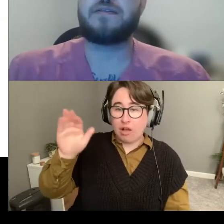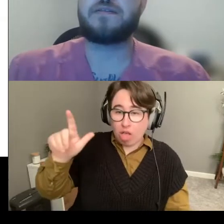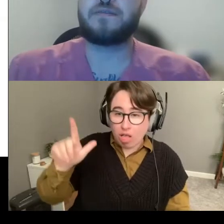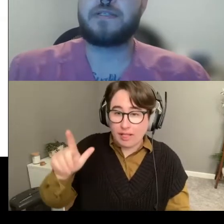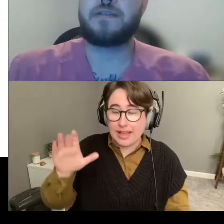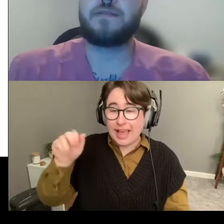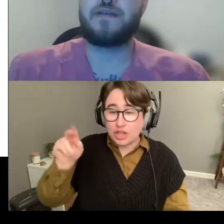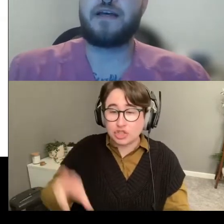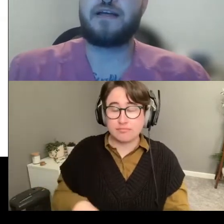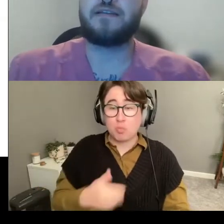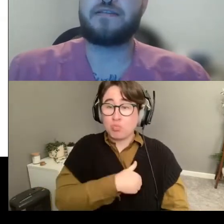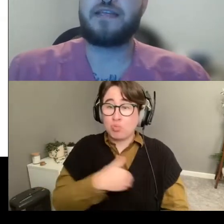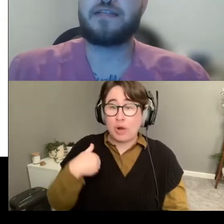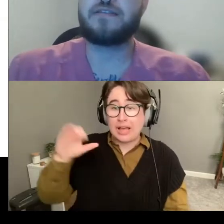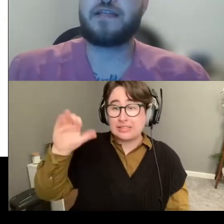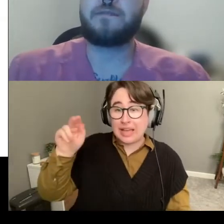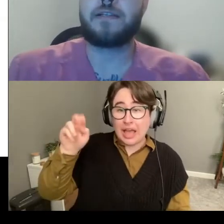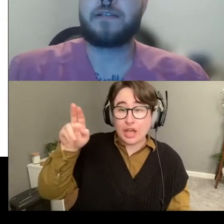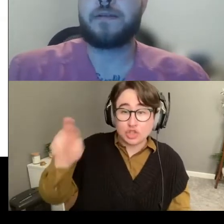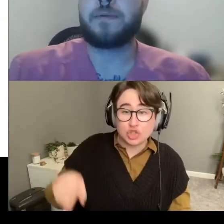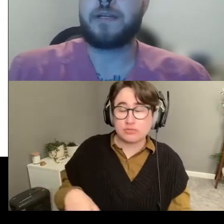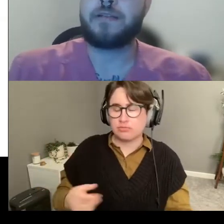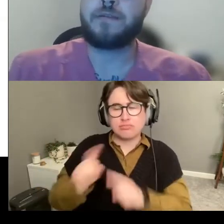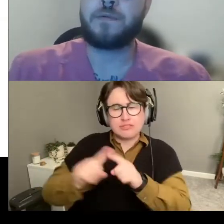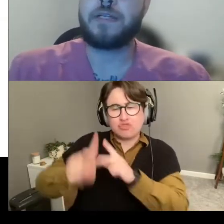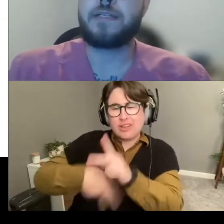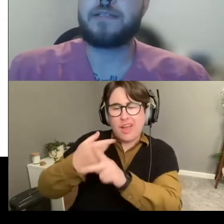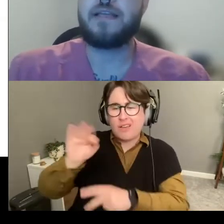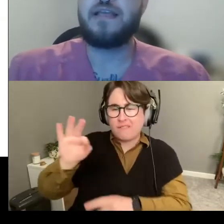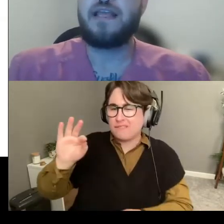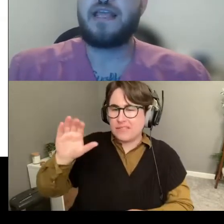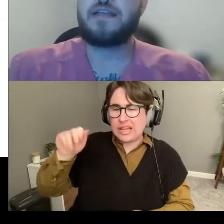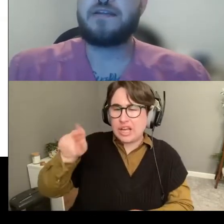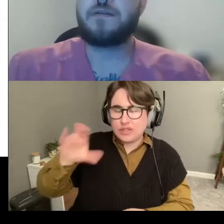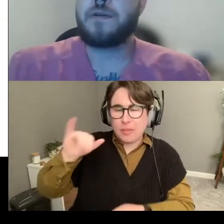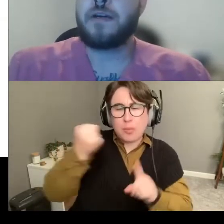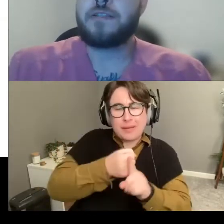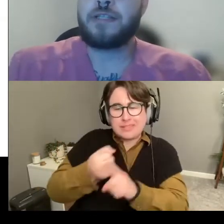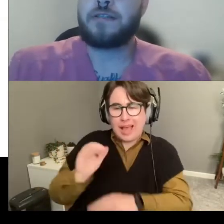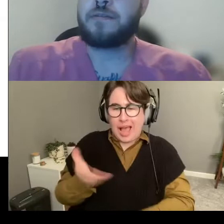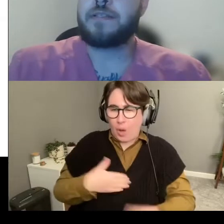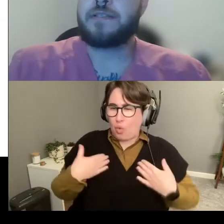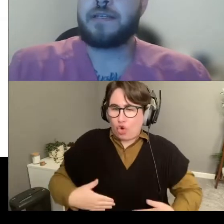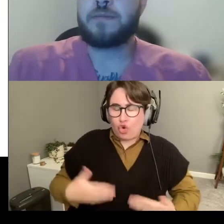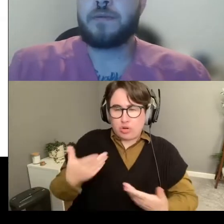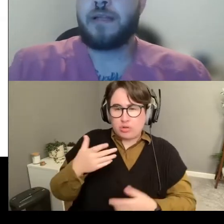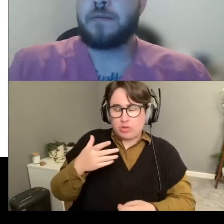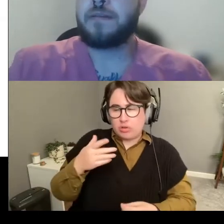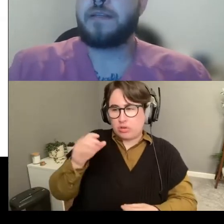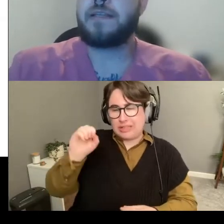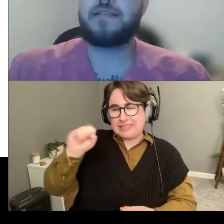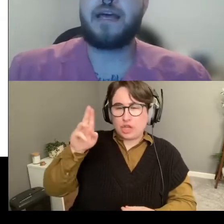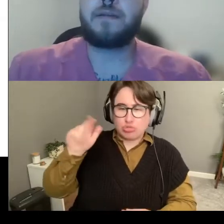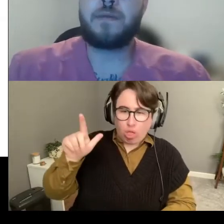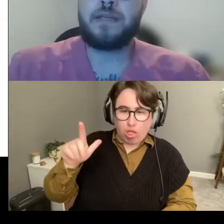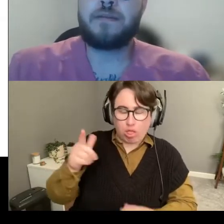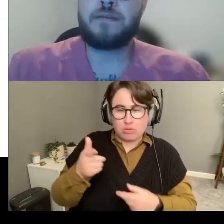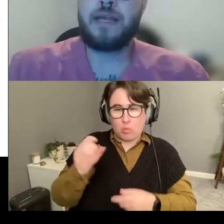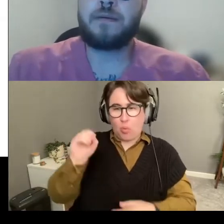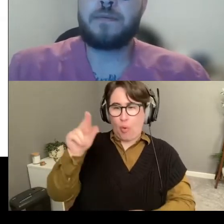those sorts of cancers that affect our reproductive organs, and overall, genital and sexual health is that we know that